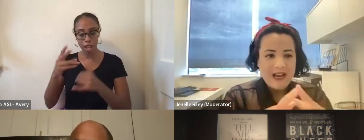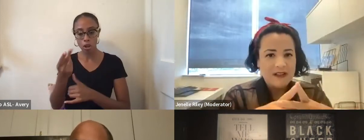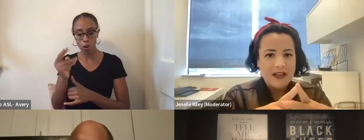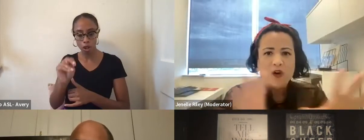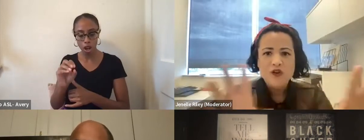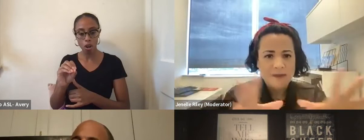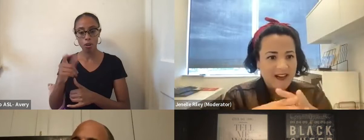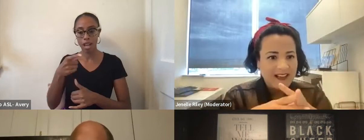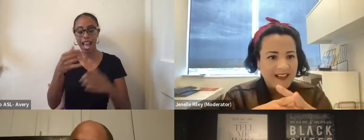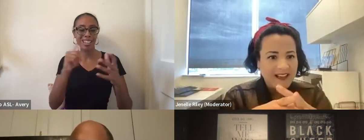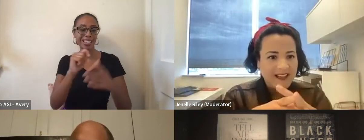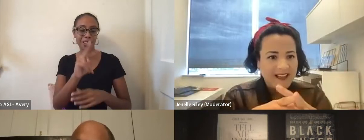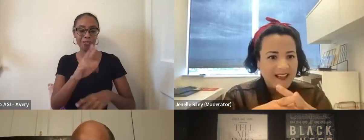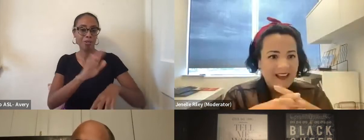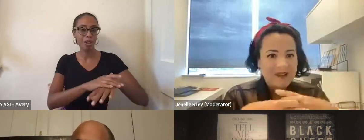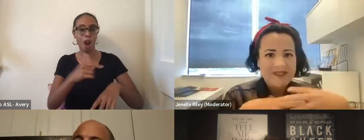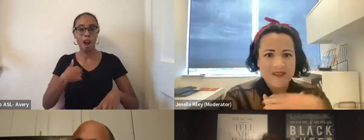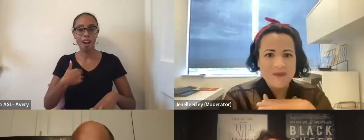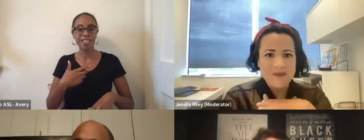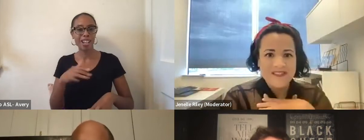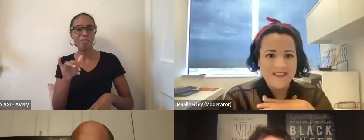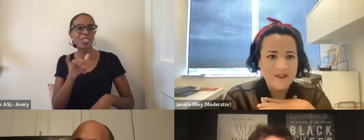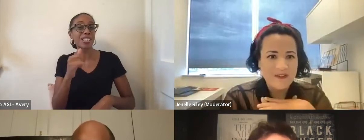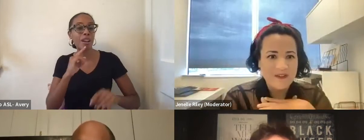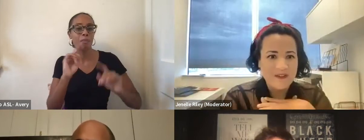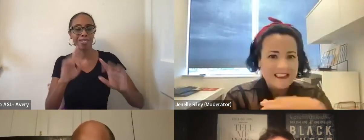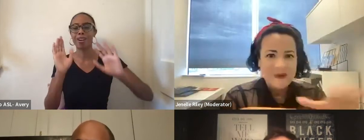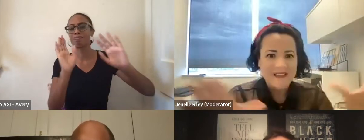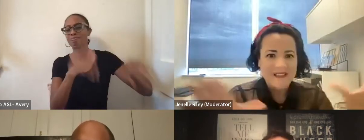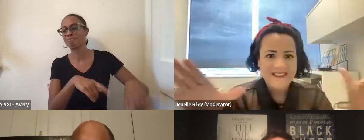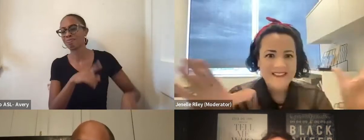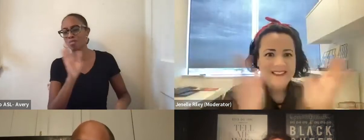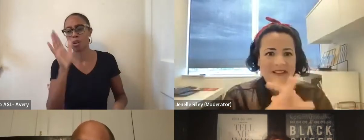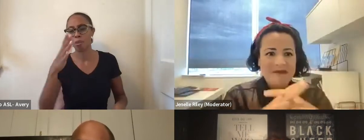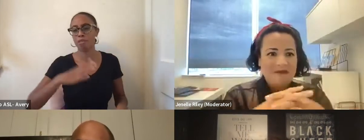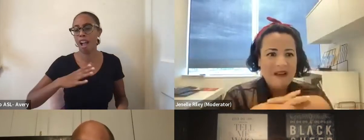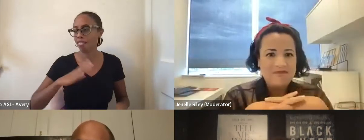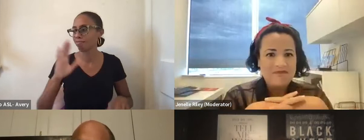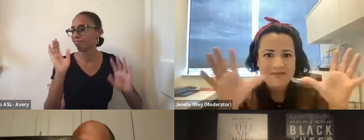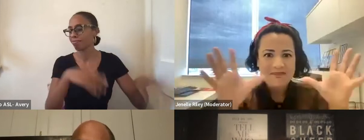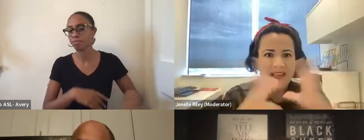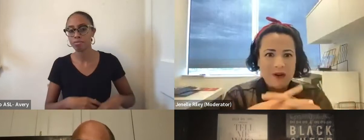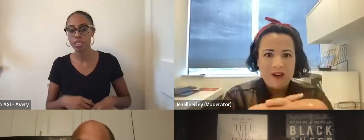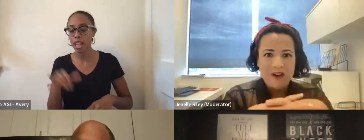be fine. It was literally like someone put a camera in our room.